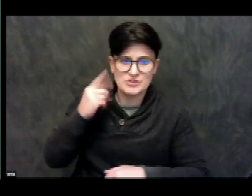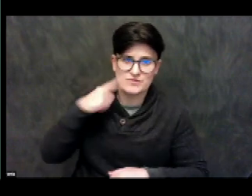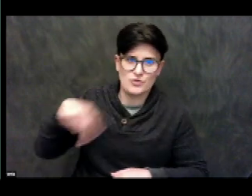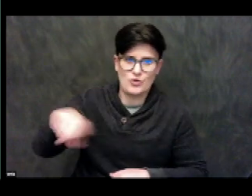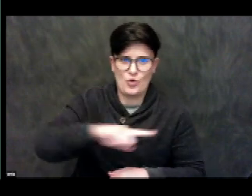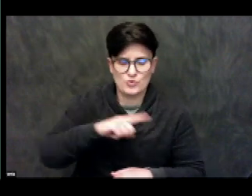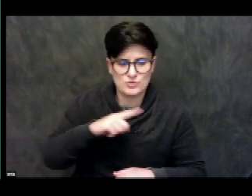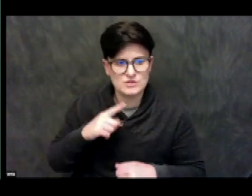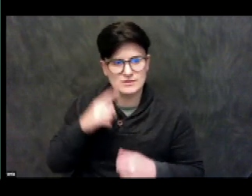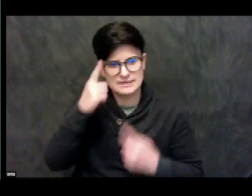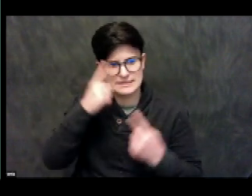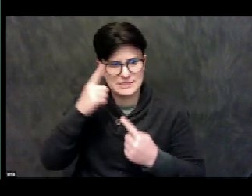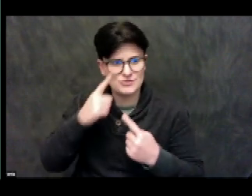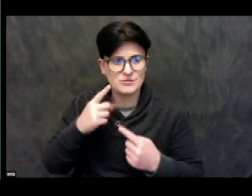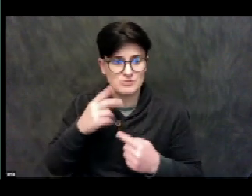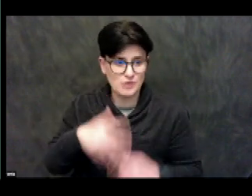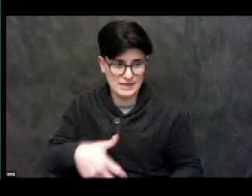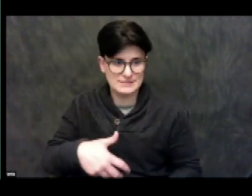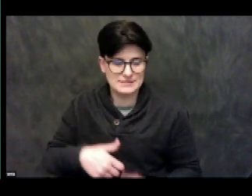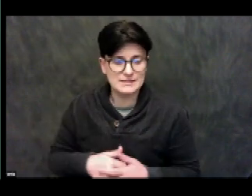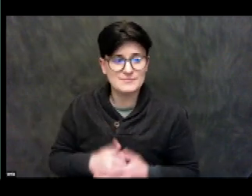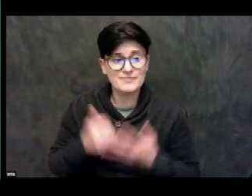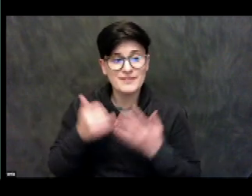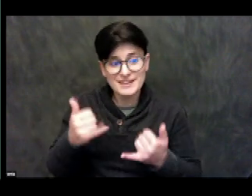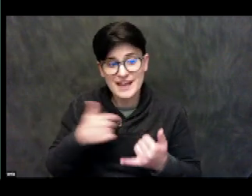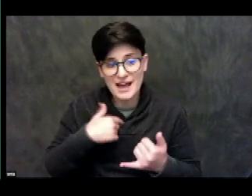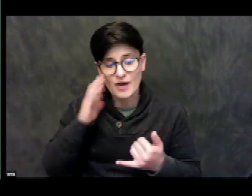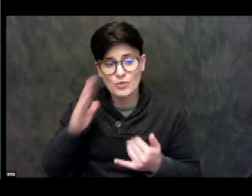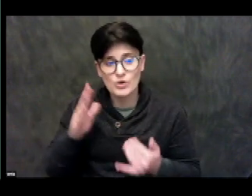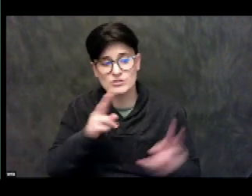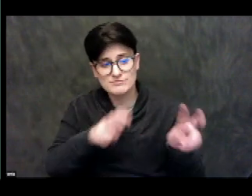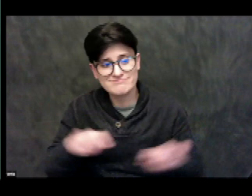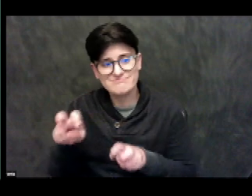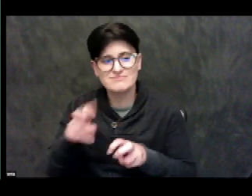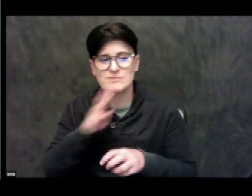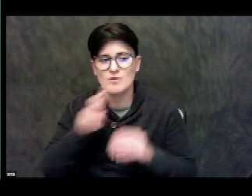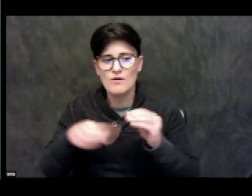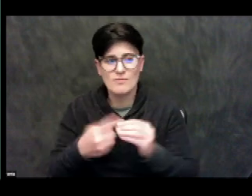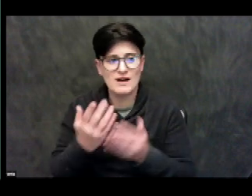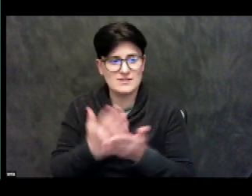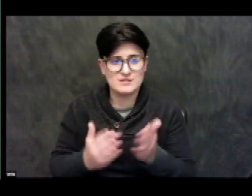Now I'm going to transition and talk about some of the ethical challenges that are going